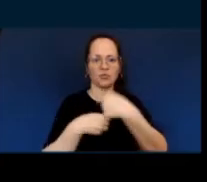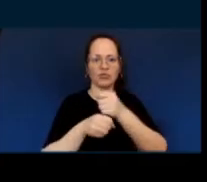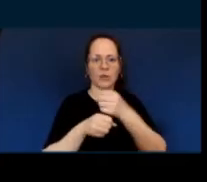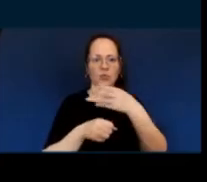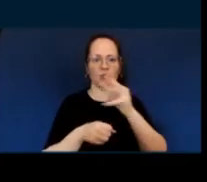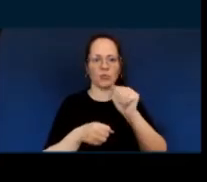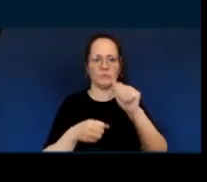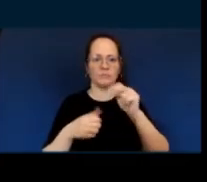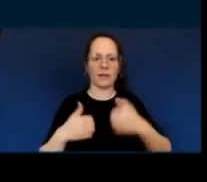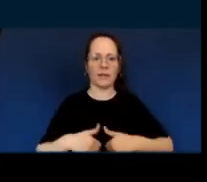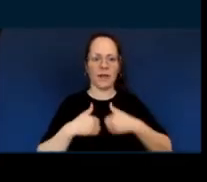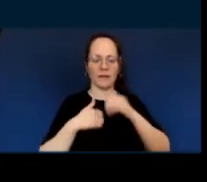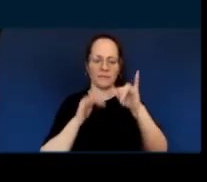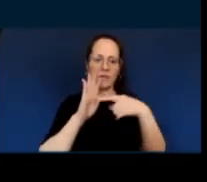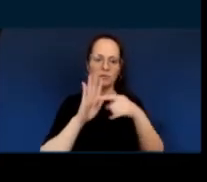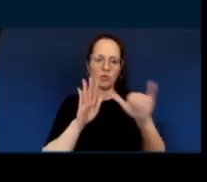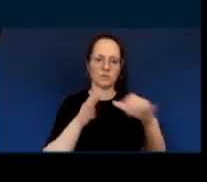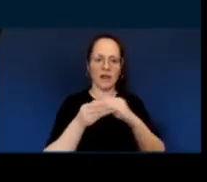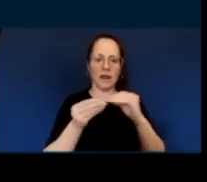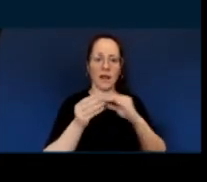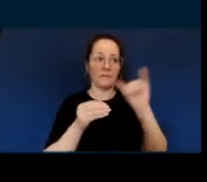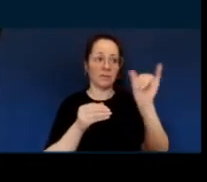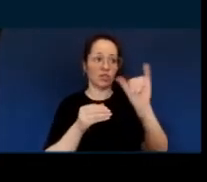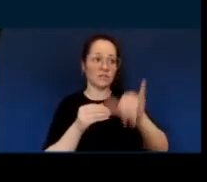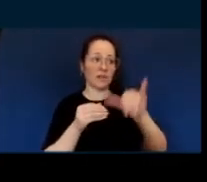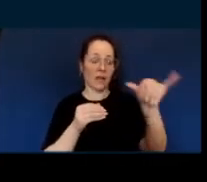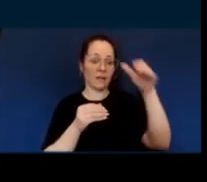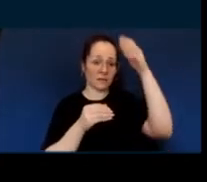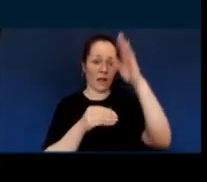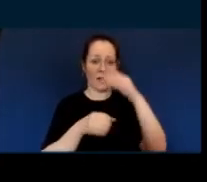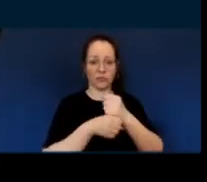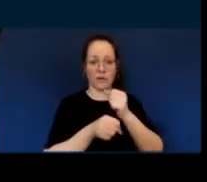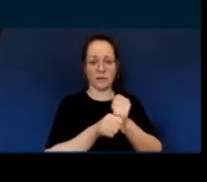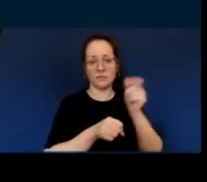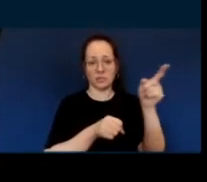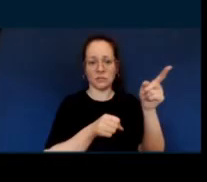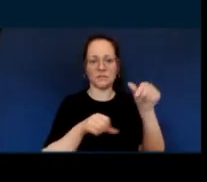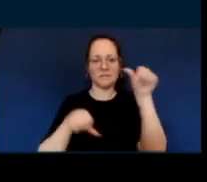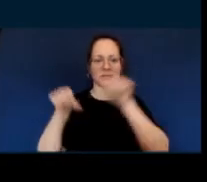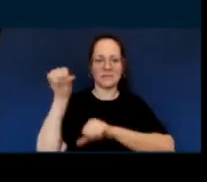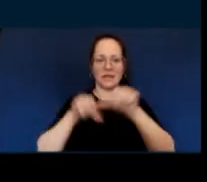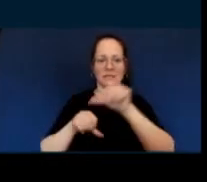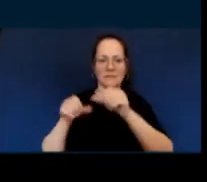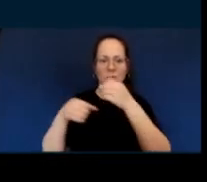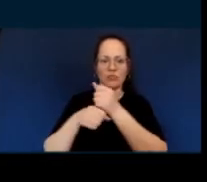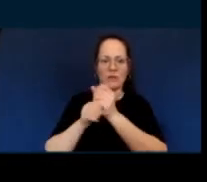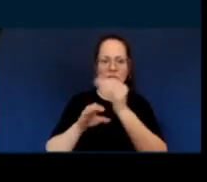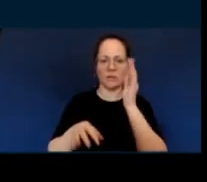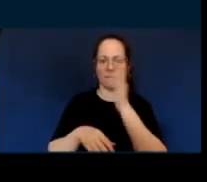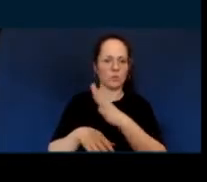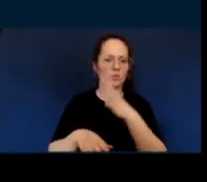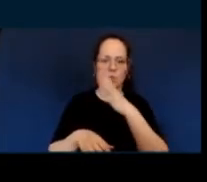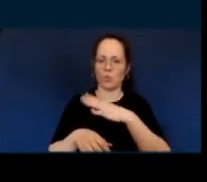THAT JUST WITH DIVINE CREATION IN THE BEGINNING, IN SCIENTIFIC CREATION IN THE FUTURE, THE WOMAN WILL NOT BE INVOLVED.